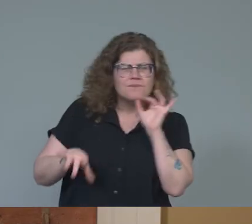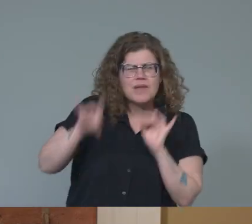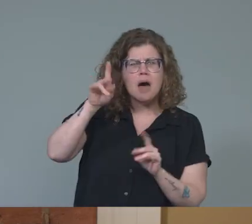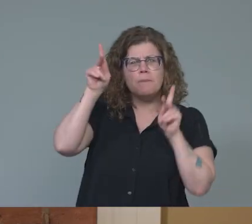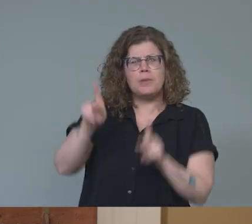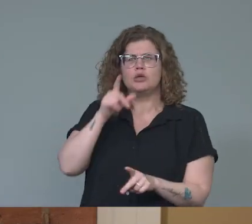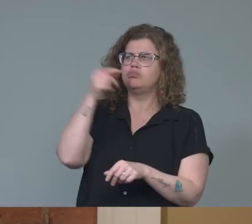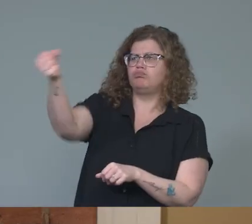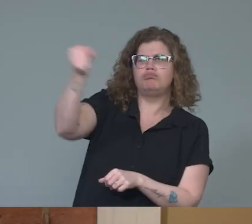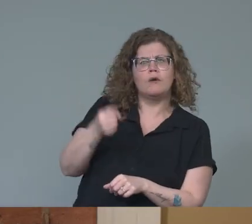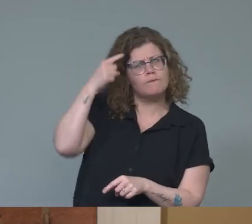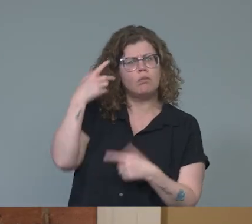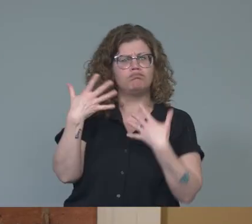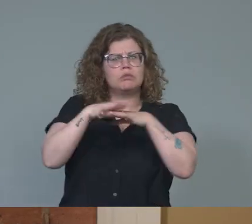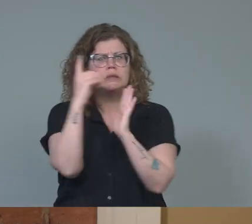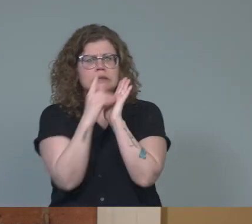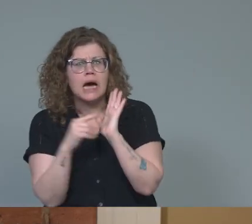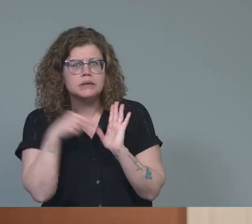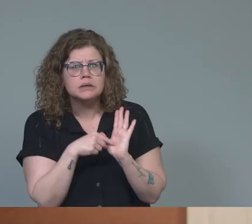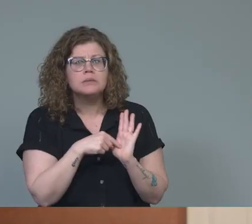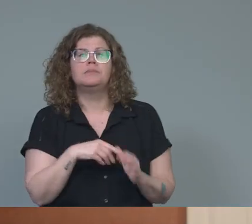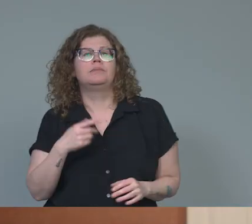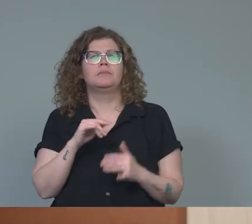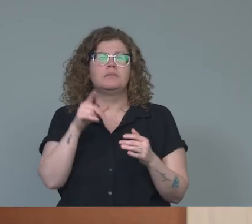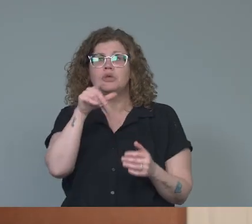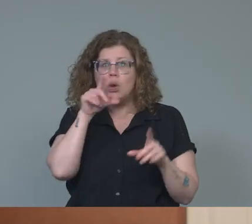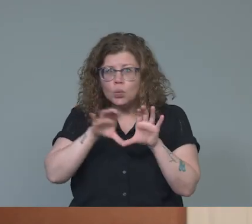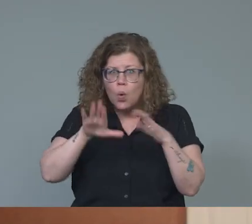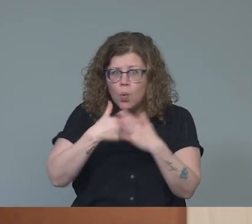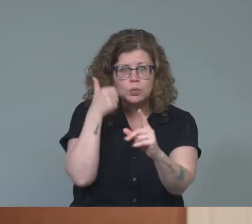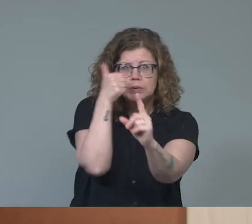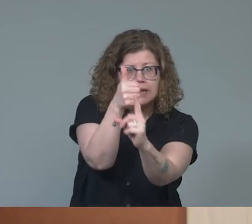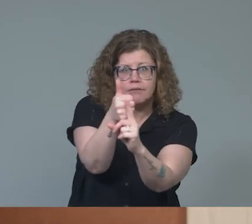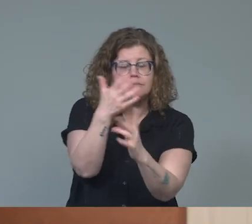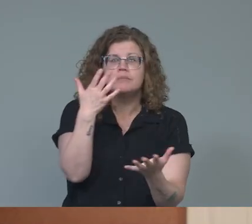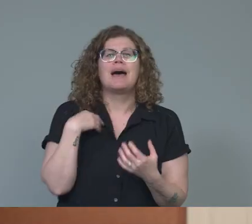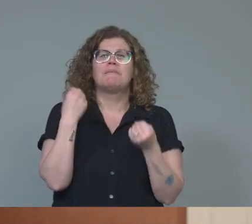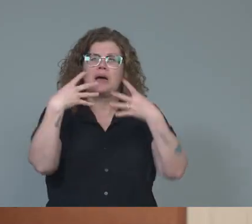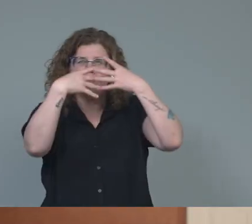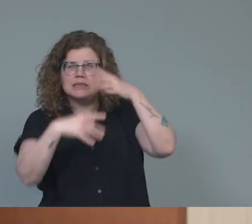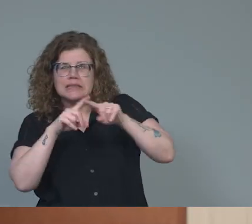requirements for working with art in public spaces, how to find fabricators if you're not doing it yourself, and we'll touch a little bit